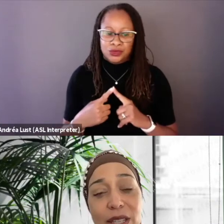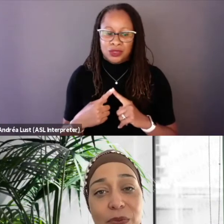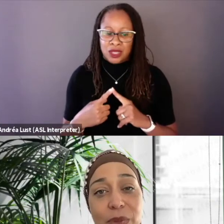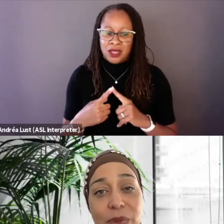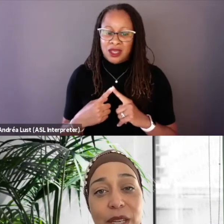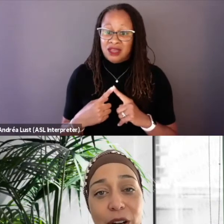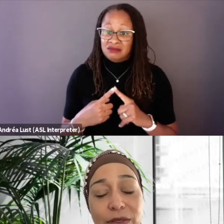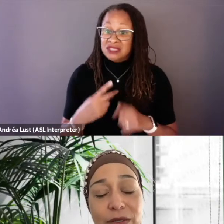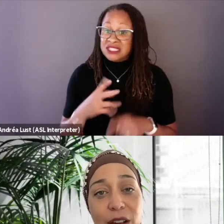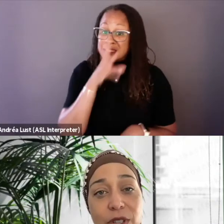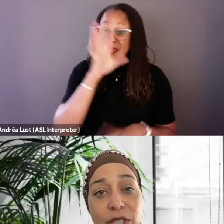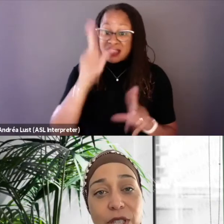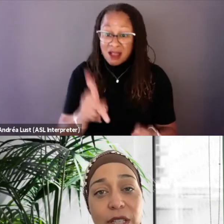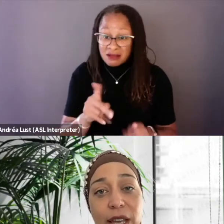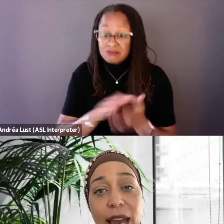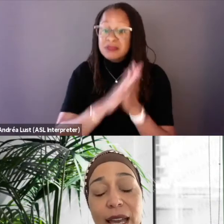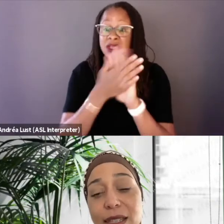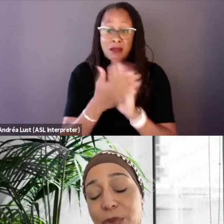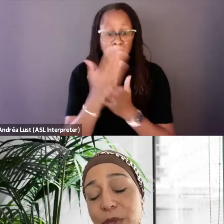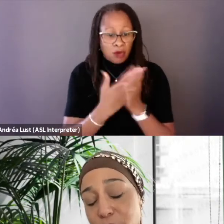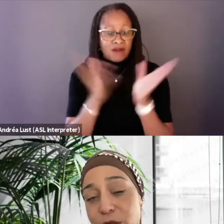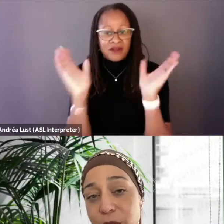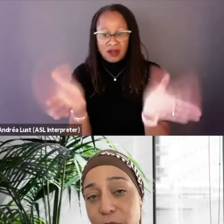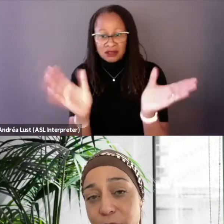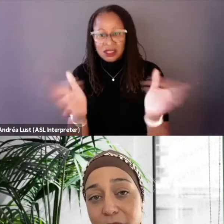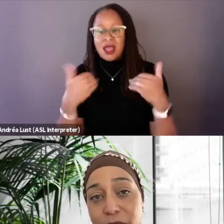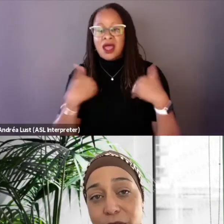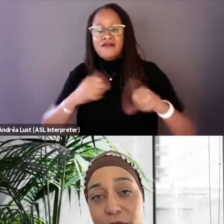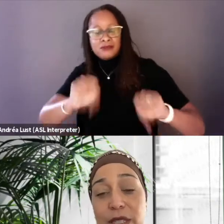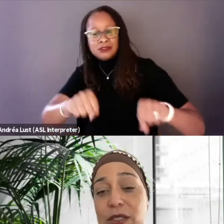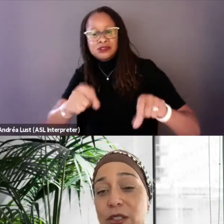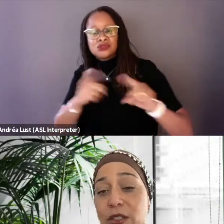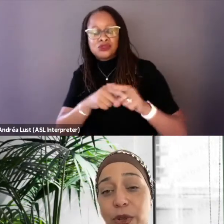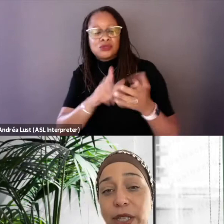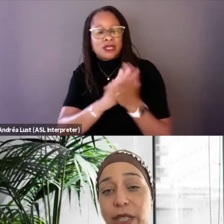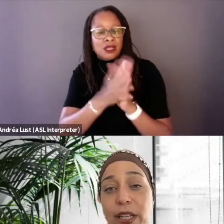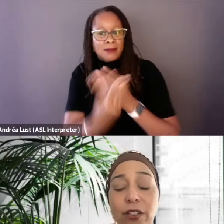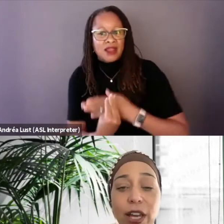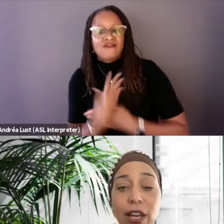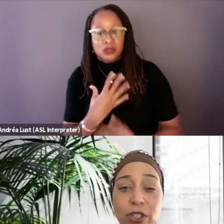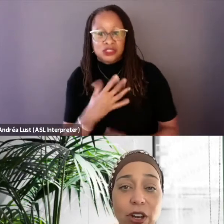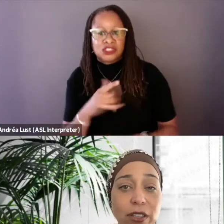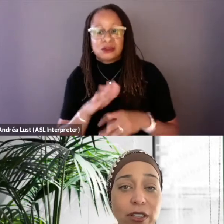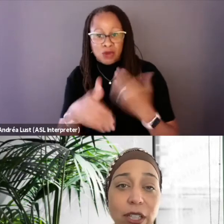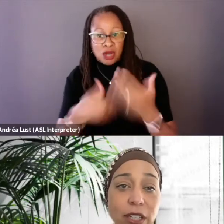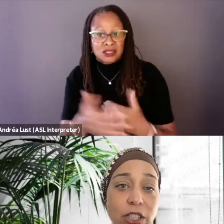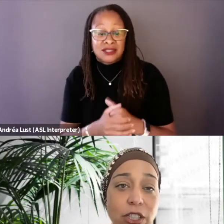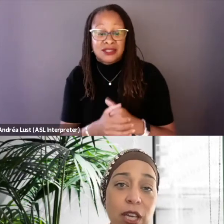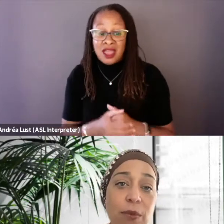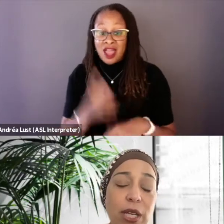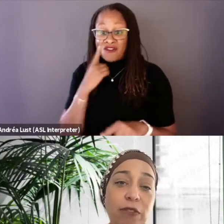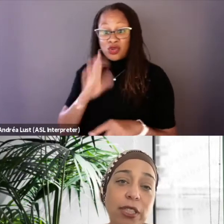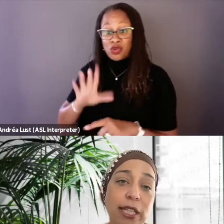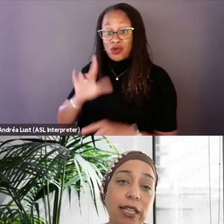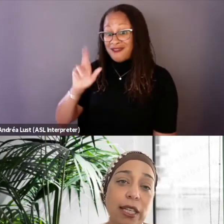and to be a part of the conversation has the potential to be an influence. And to your point, Larry, you don't have to start at the finish, but even for Lincoln,